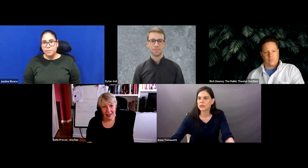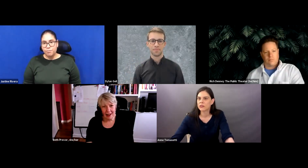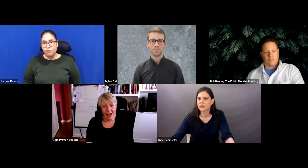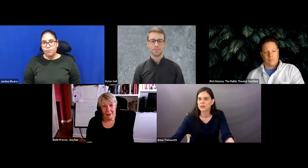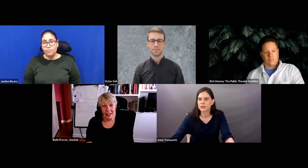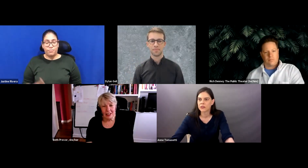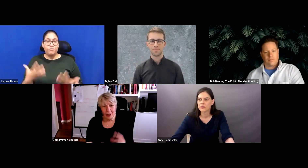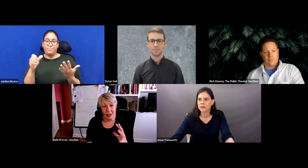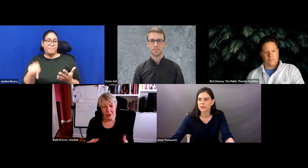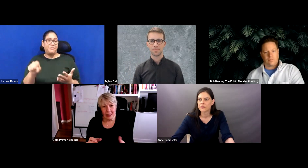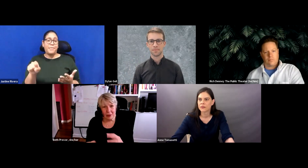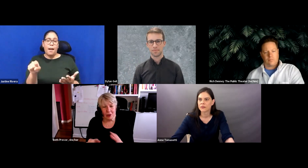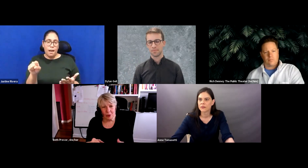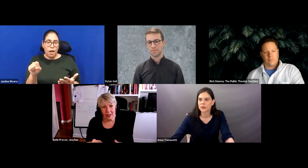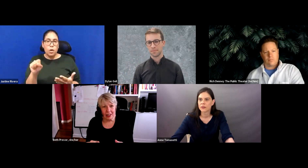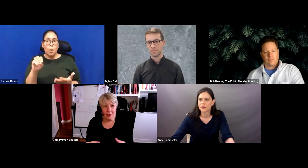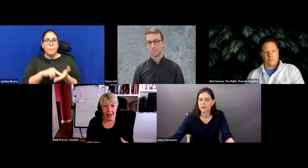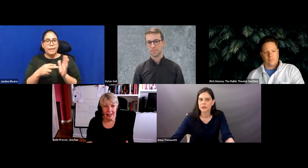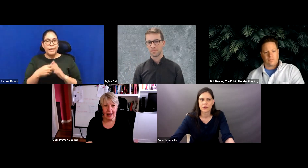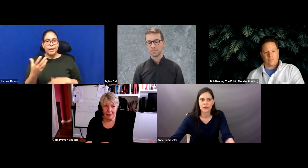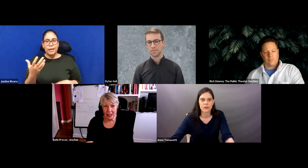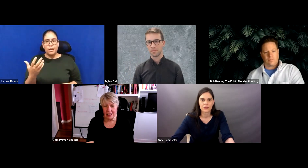Yeah, I mean, it was a really, you know, and again, because